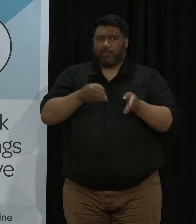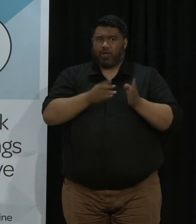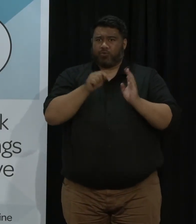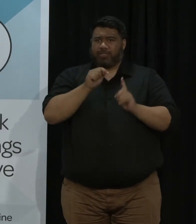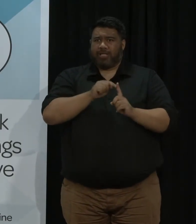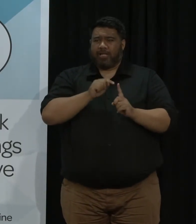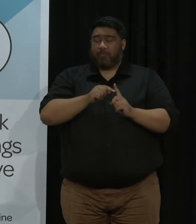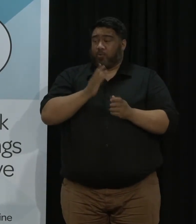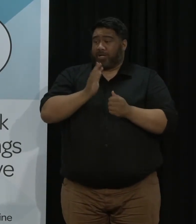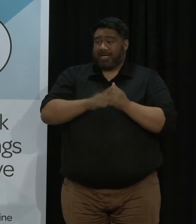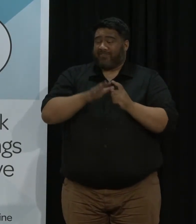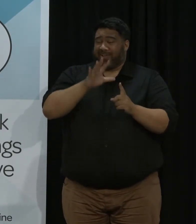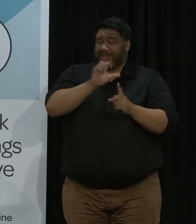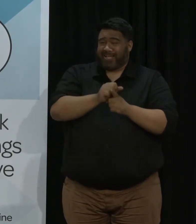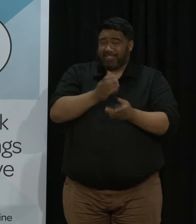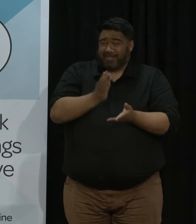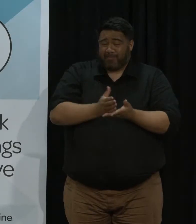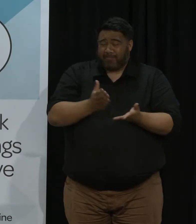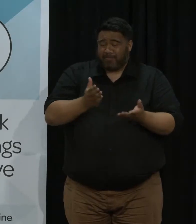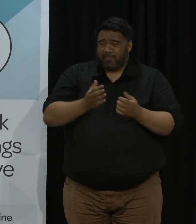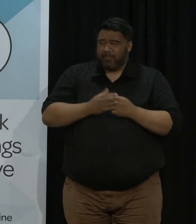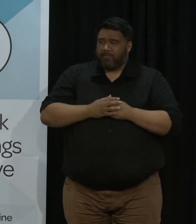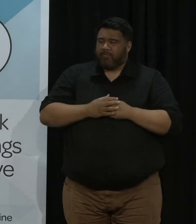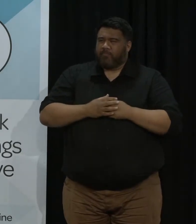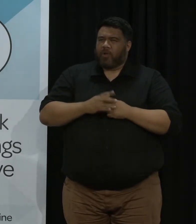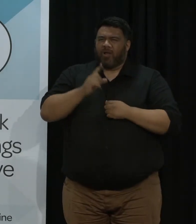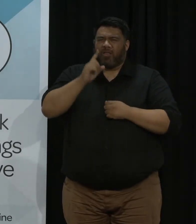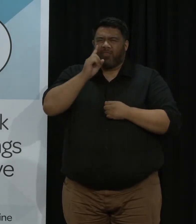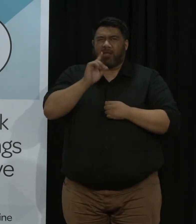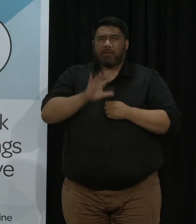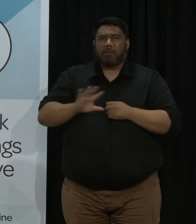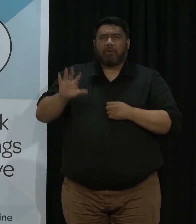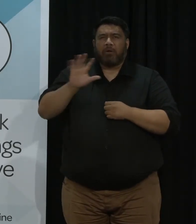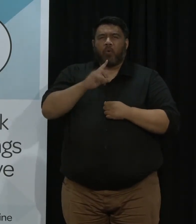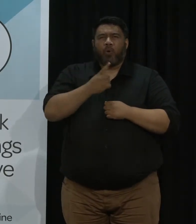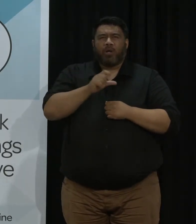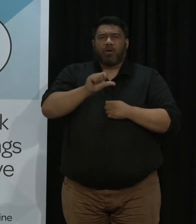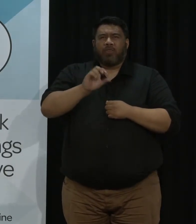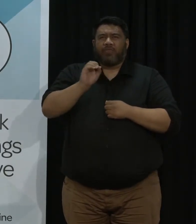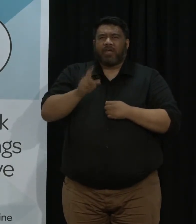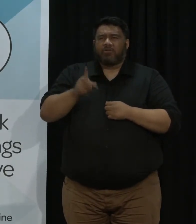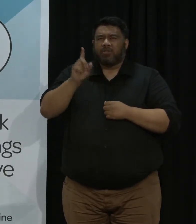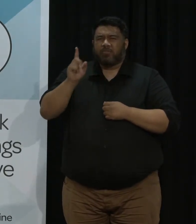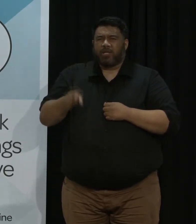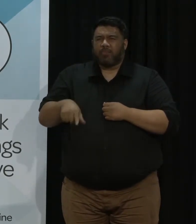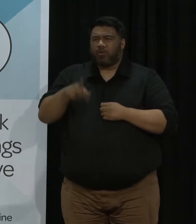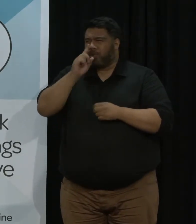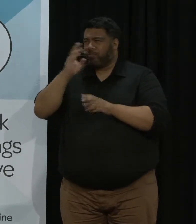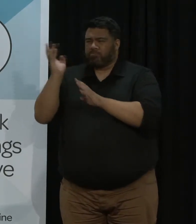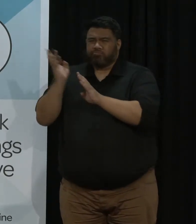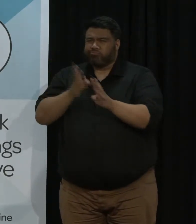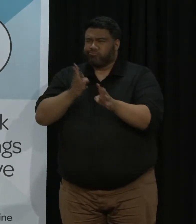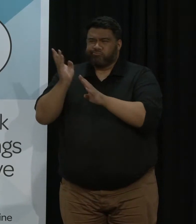route out of MIQ and it was never established. Of course, you will recall that we have